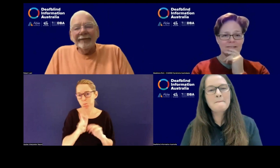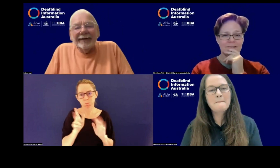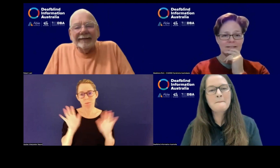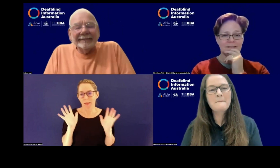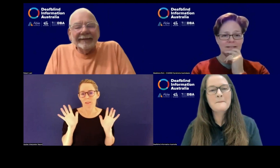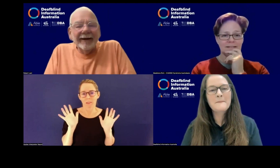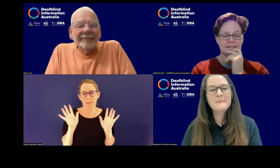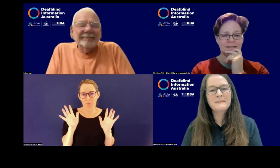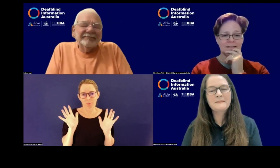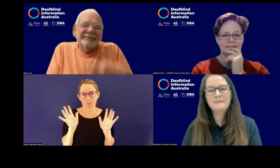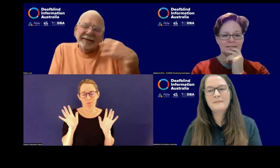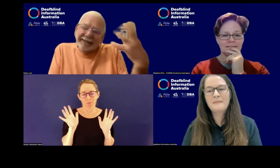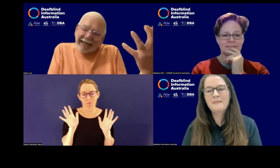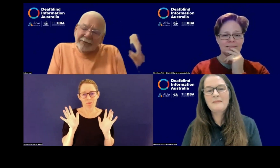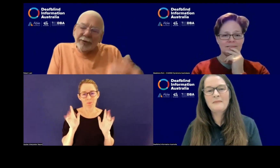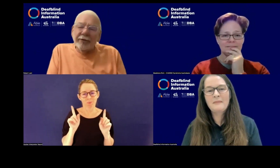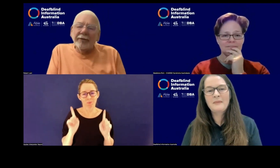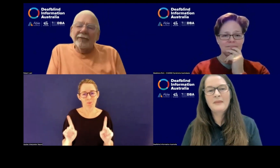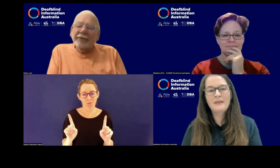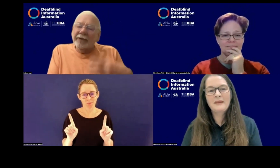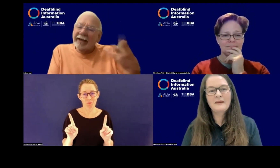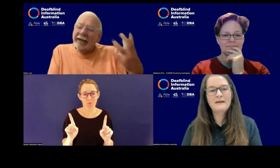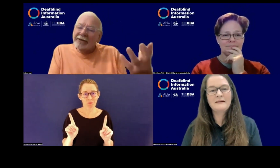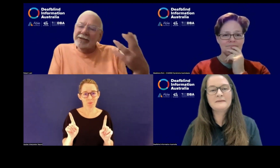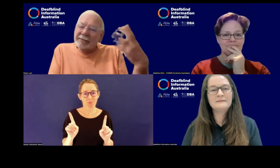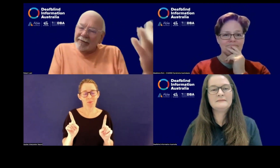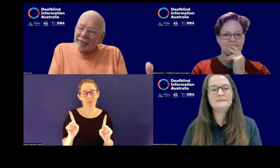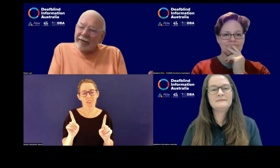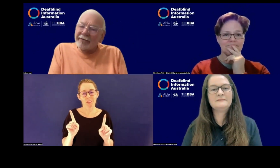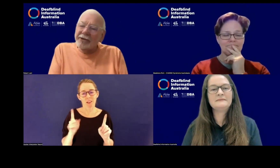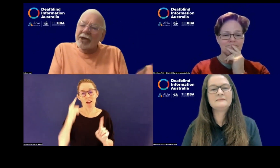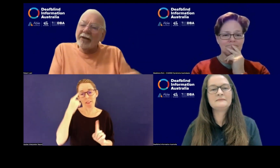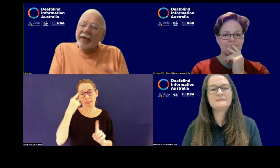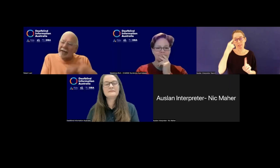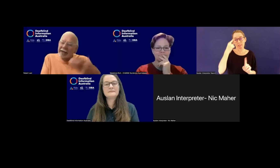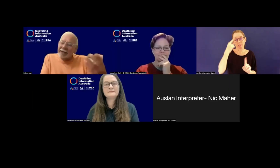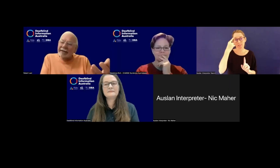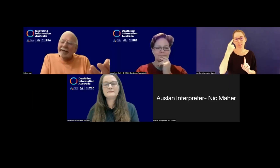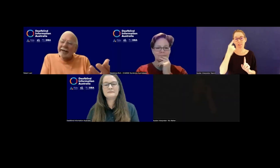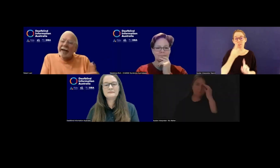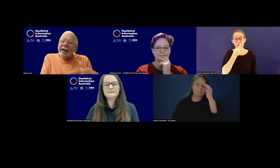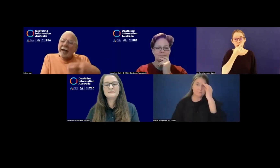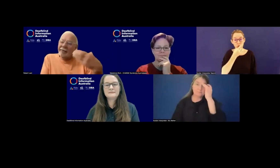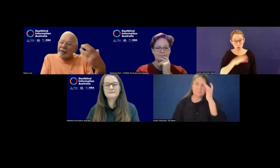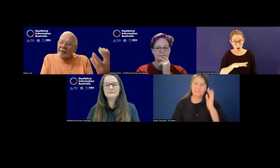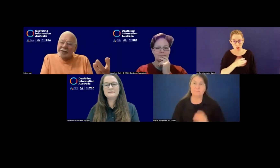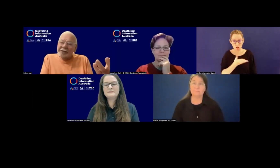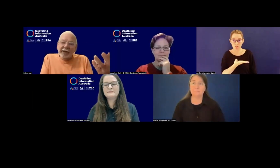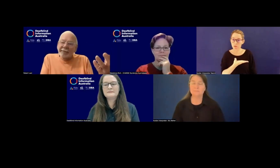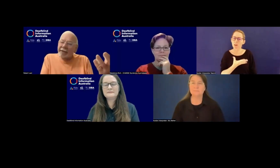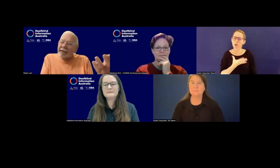on. However, I tend to err on the fact, just to be fair on the child, they need, even if it's not going to be a nice